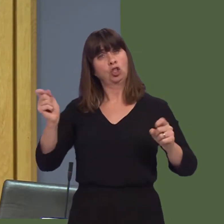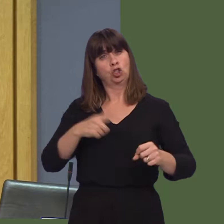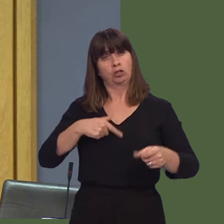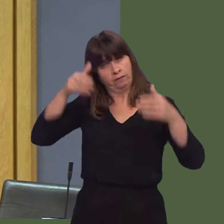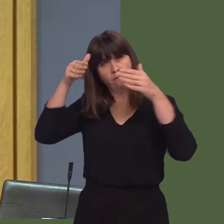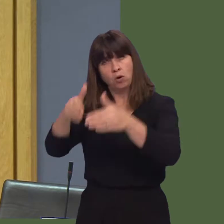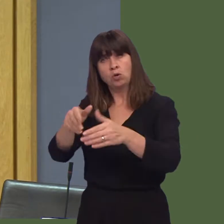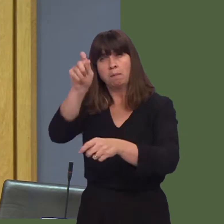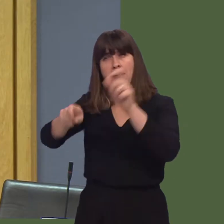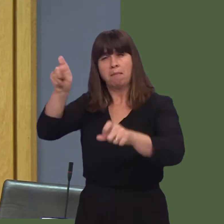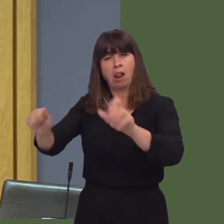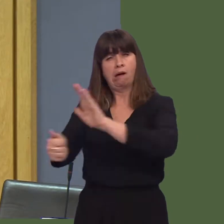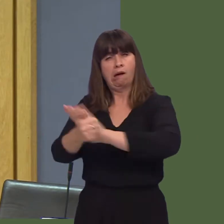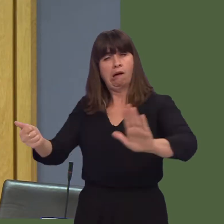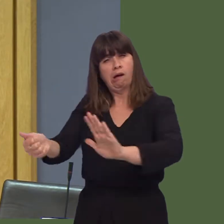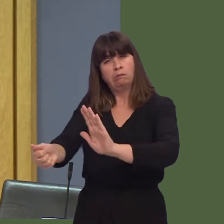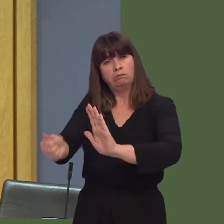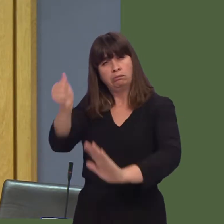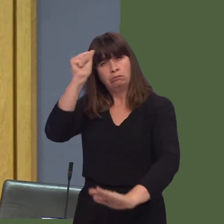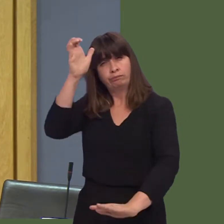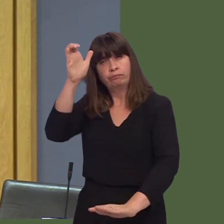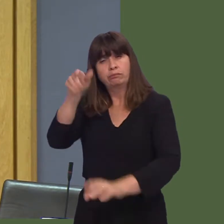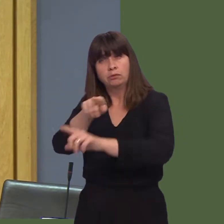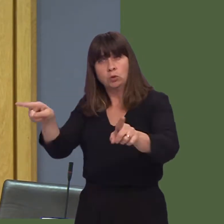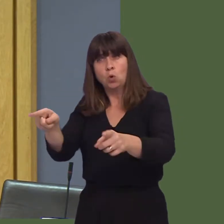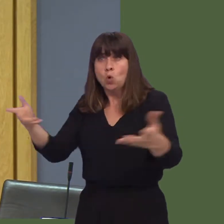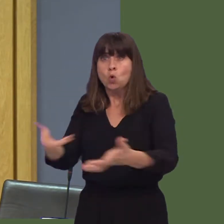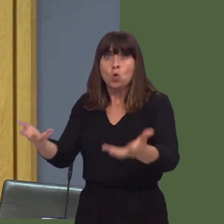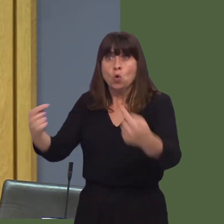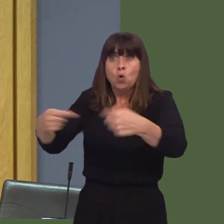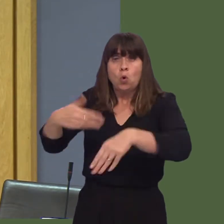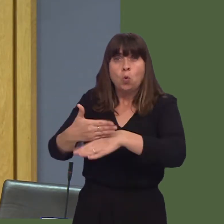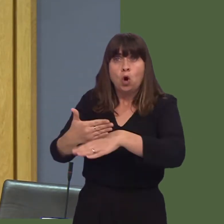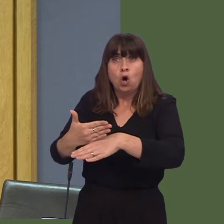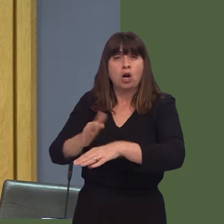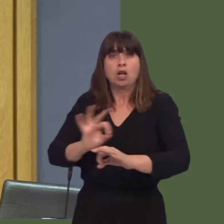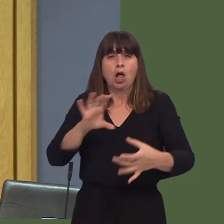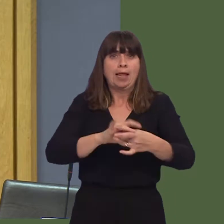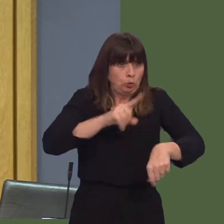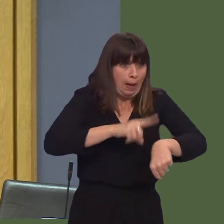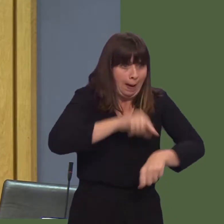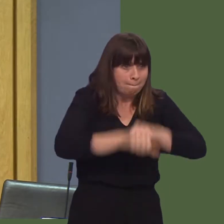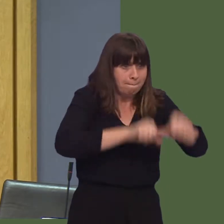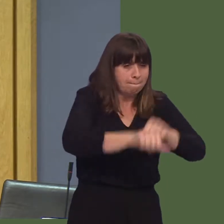With that in mind, what further key steps, and what further detail, can the Welsh Government provide in how they're going to achieve that?